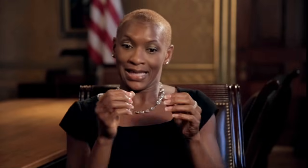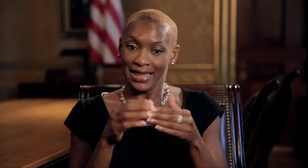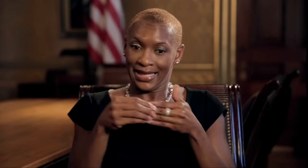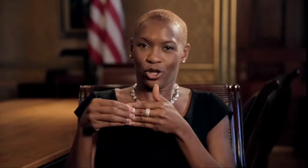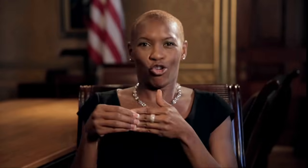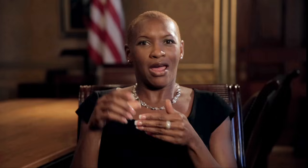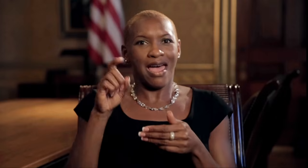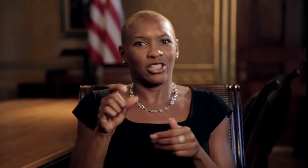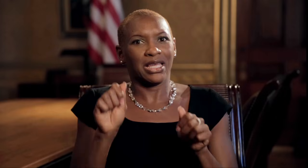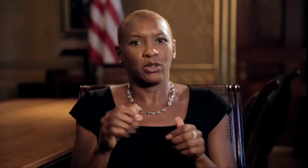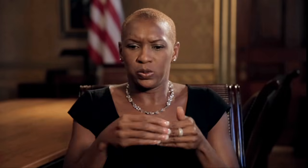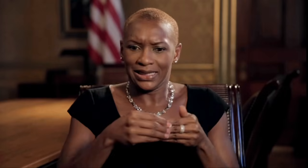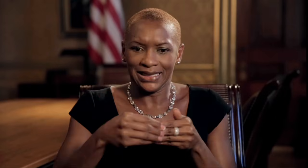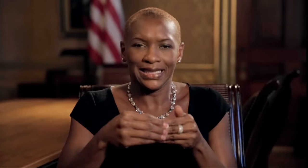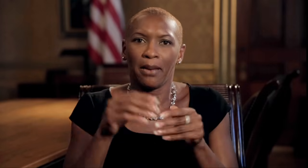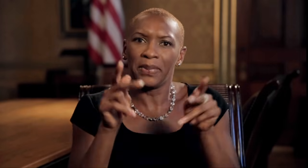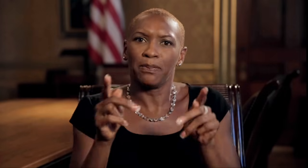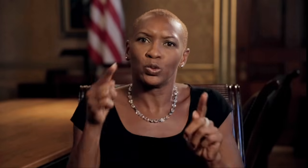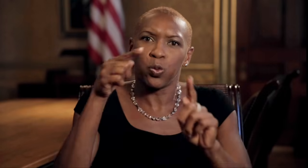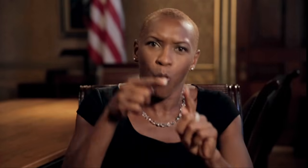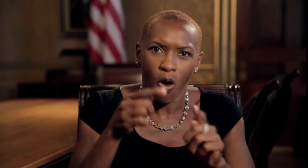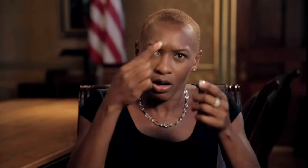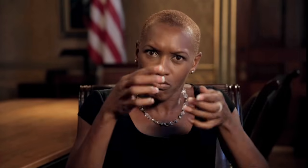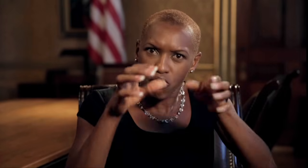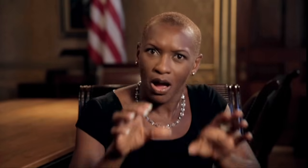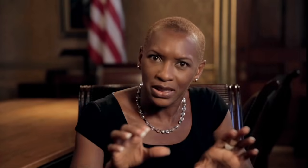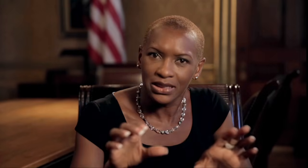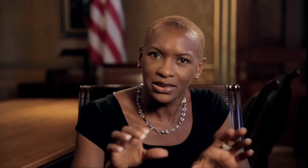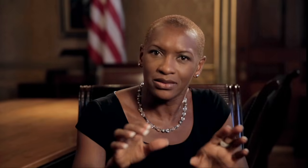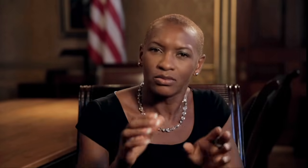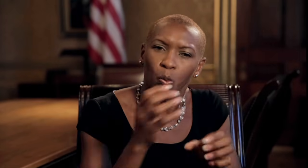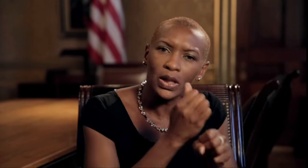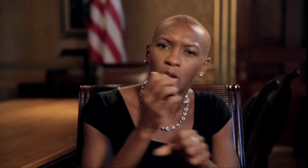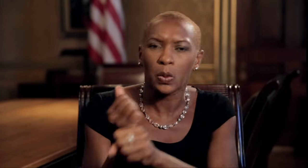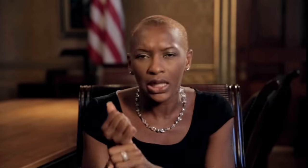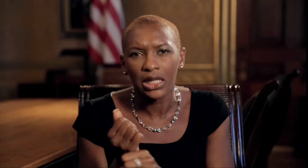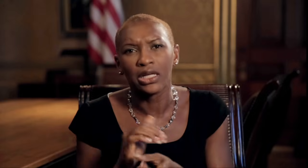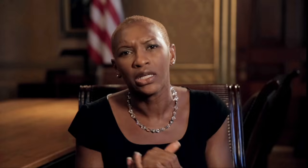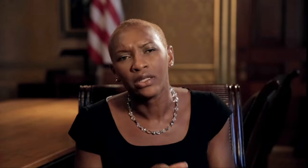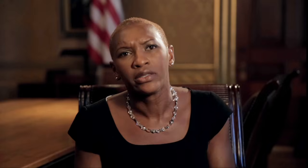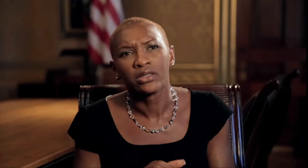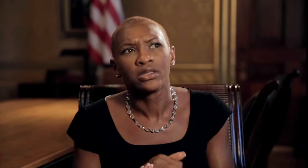A leader should be able to lead people towards a compromise. Win-win situations.